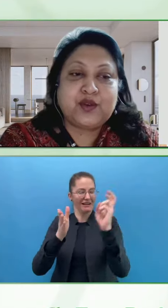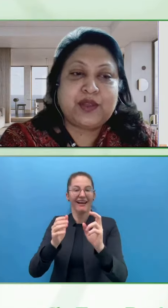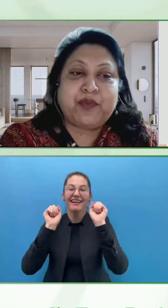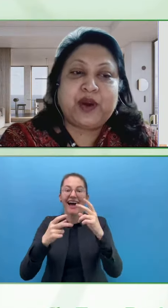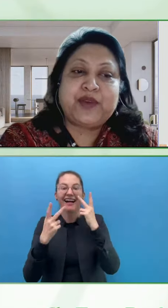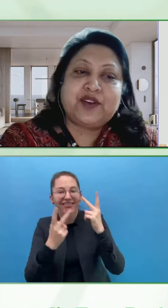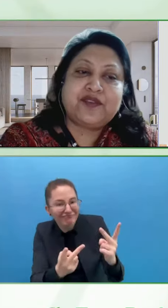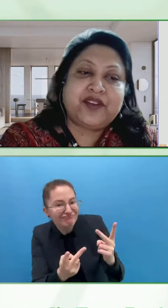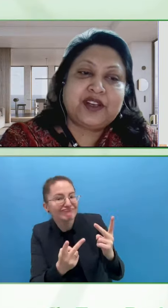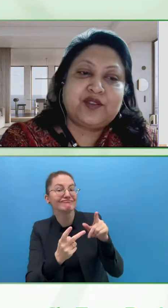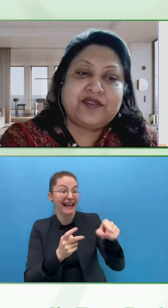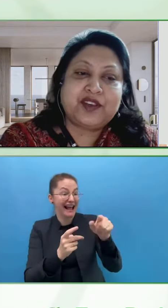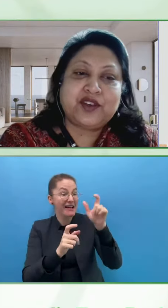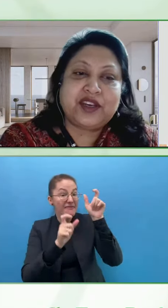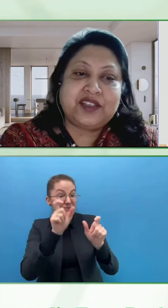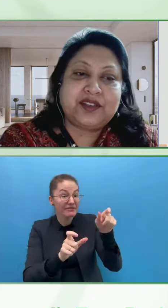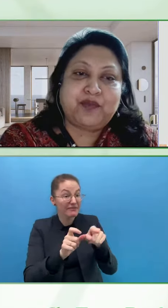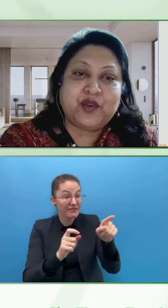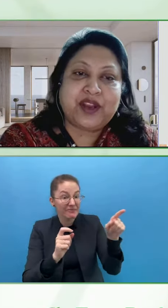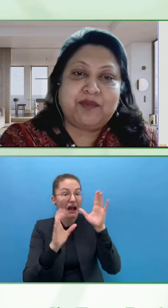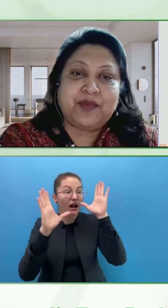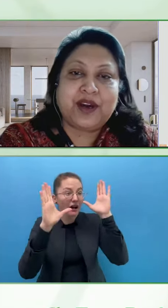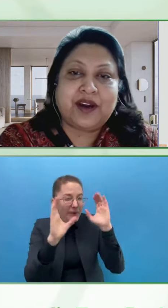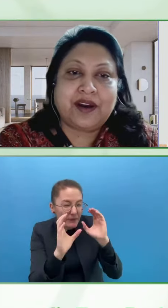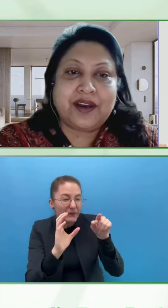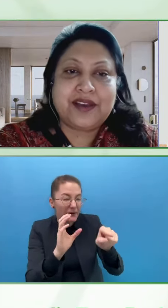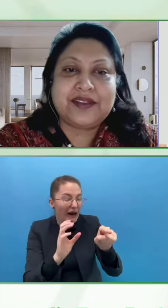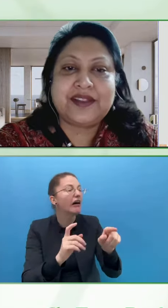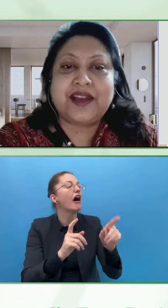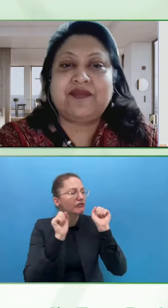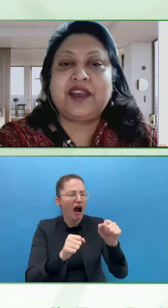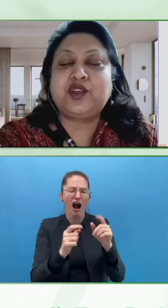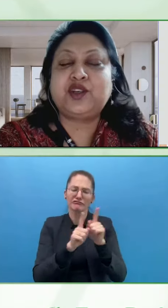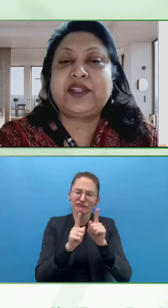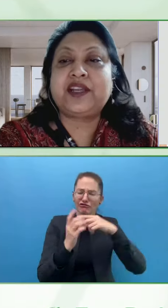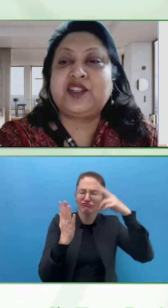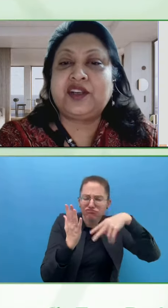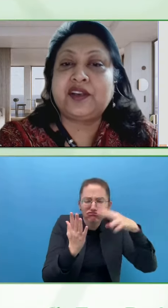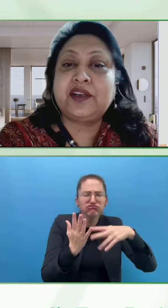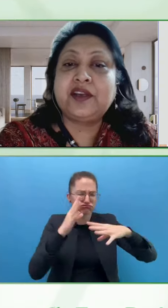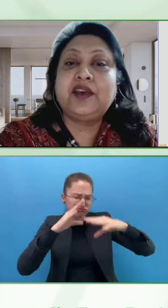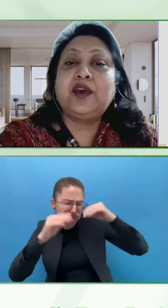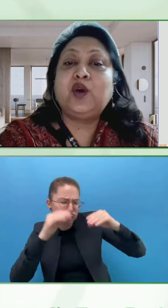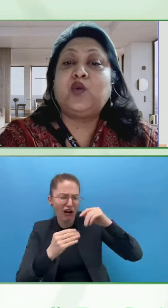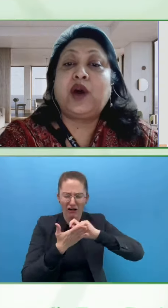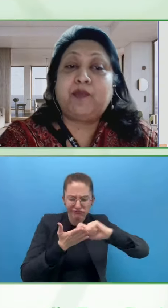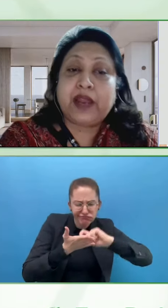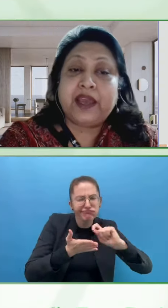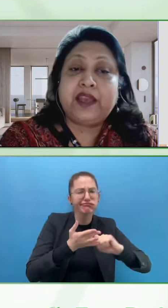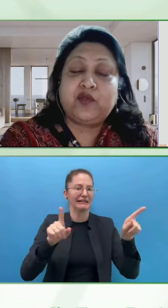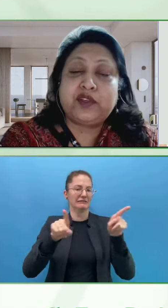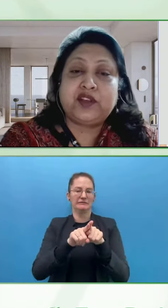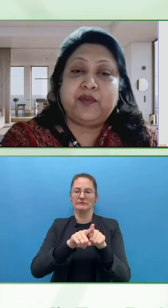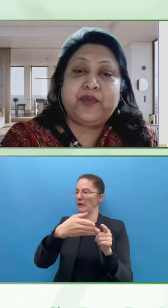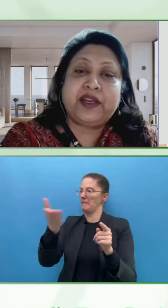And the inclusive mitigation program, we ensure that children who are blind or visually impaired